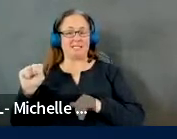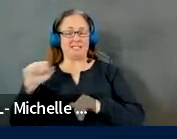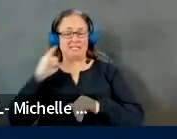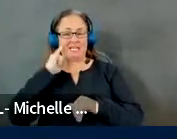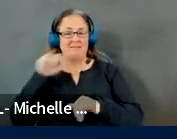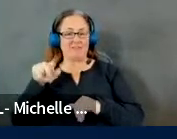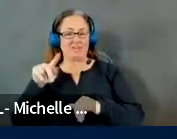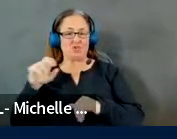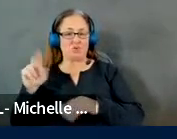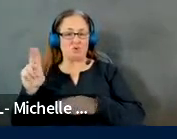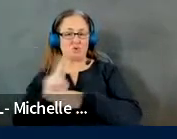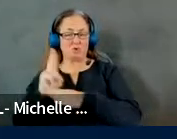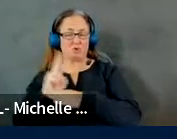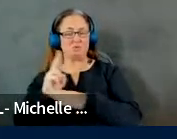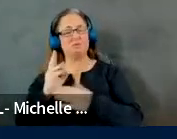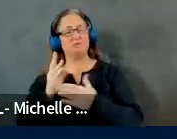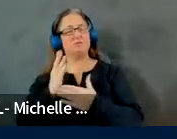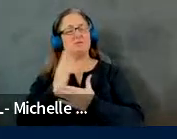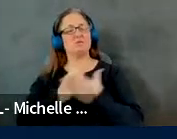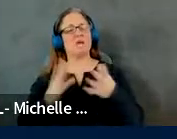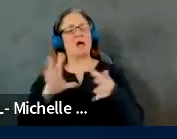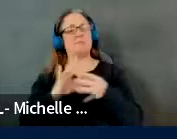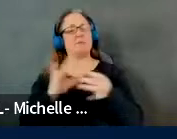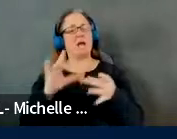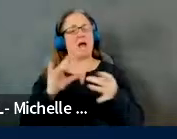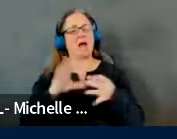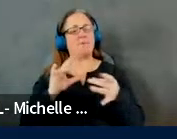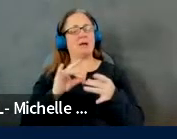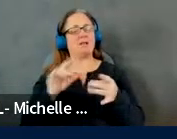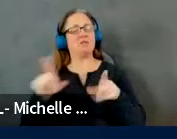And there were several public comments that also echoed and raised those